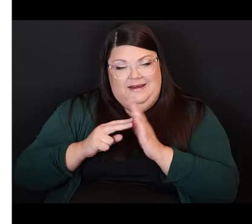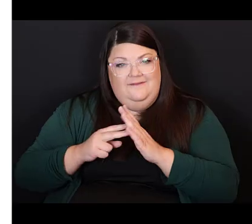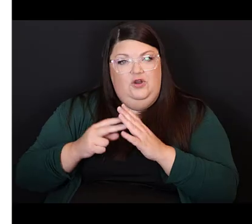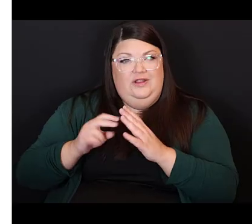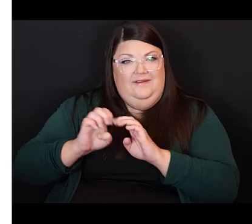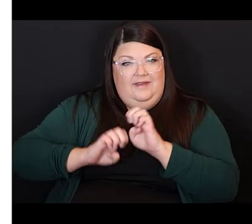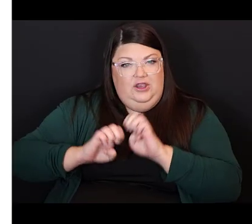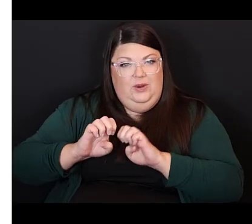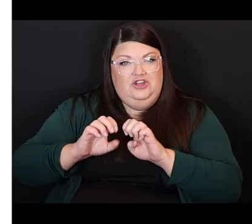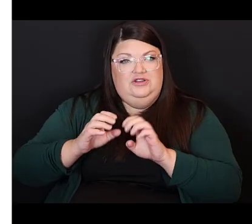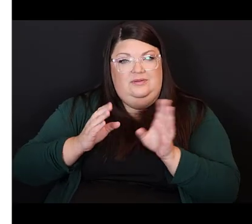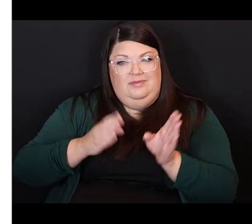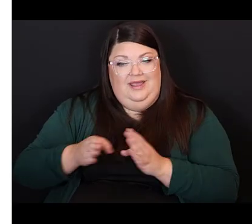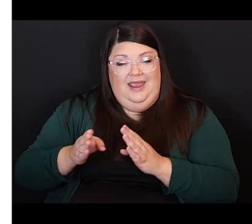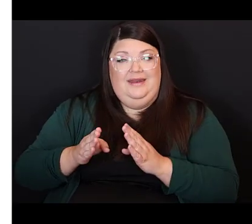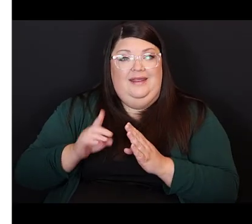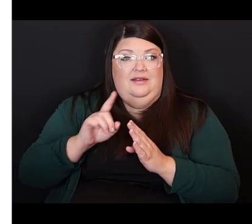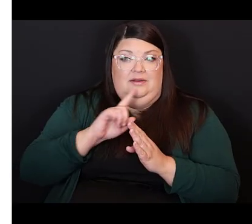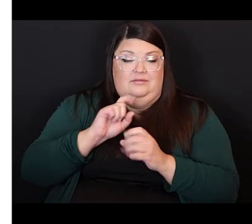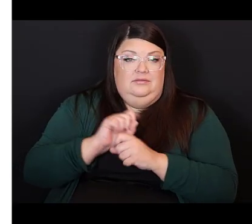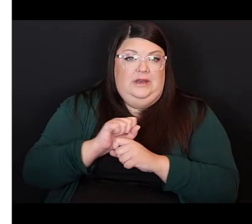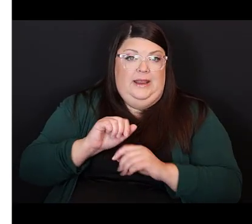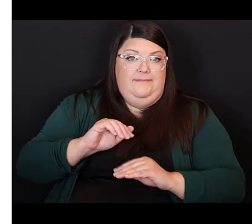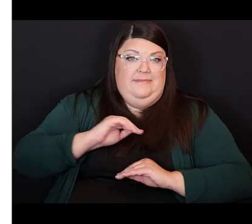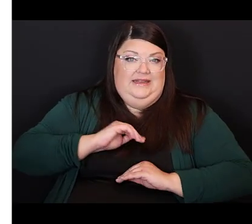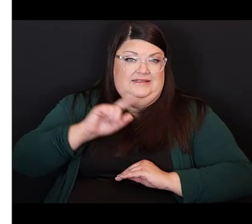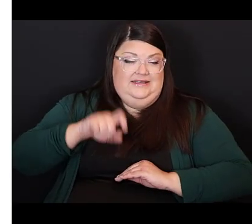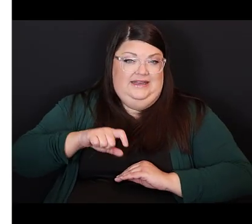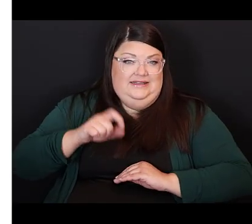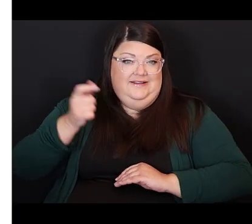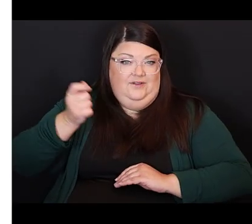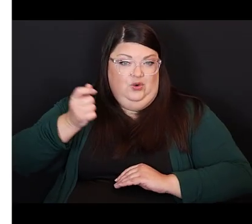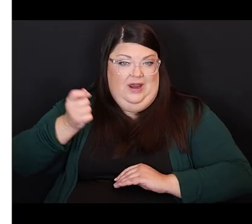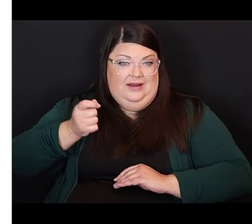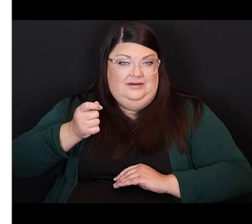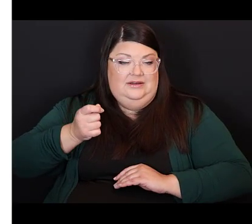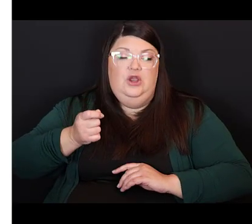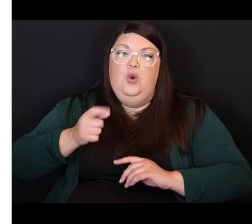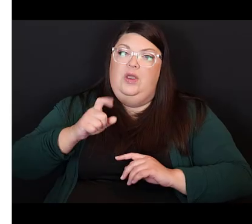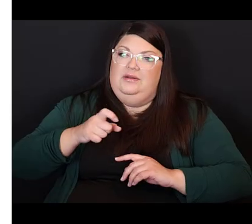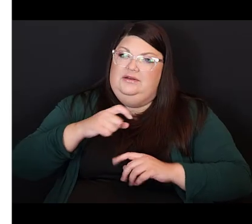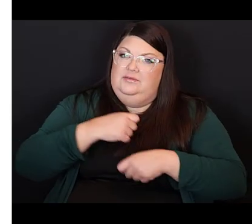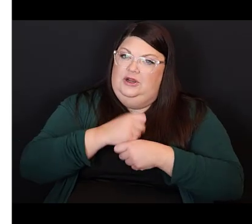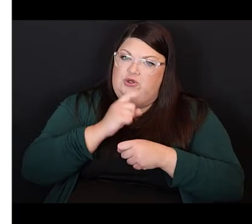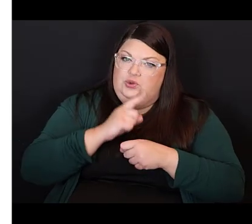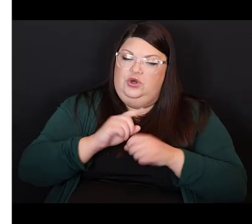plan, and one that met the needs of the grant, we wanted to be sure we had a clear understanding